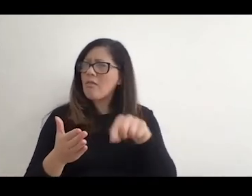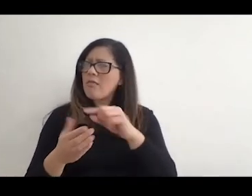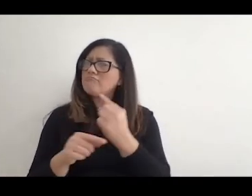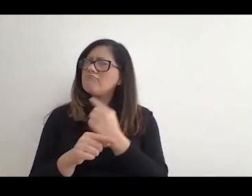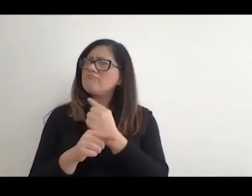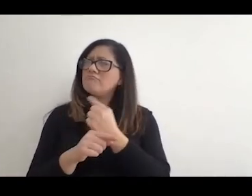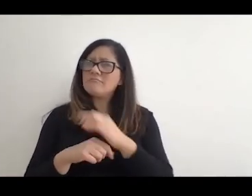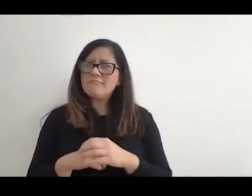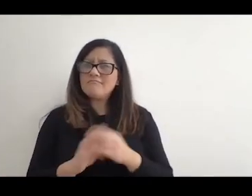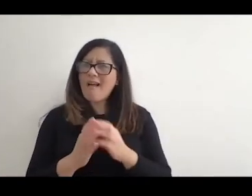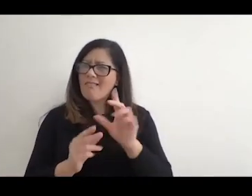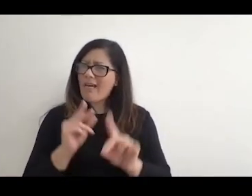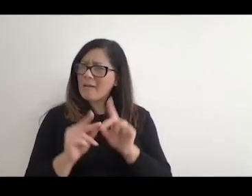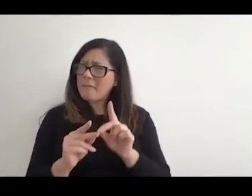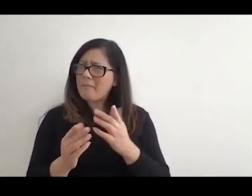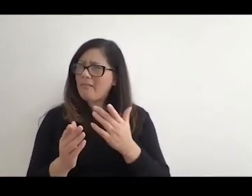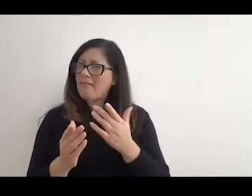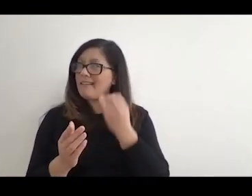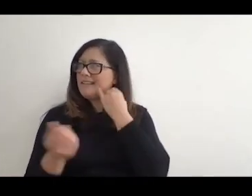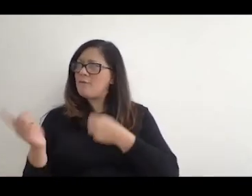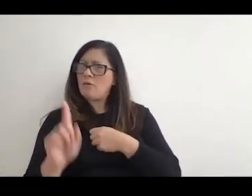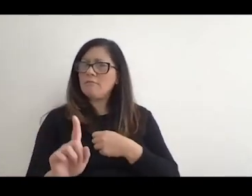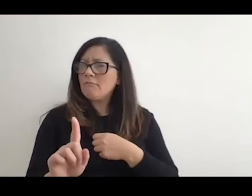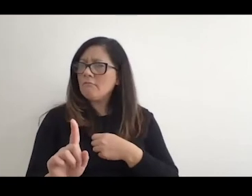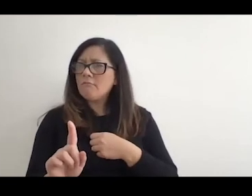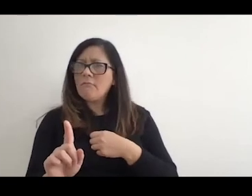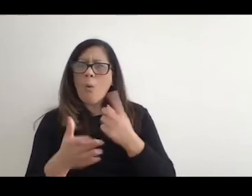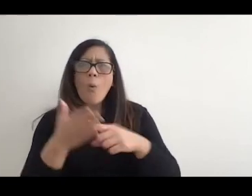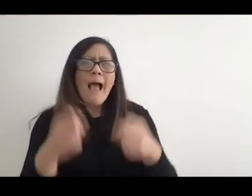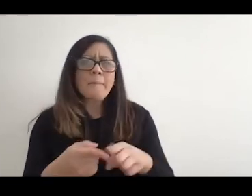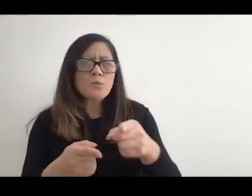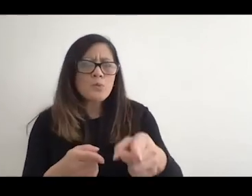a lot of people find it offensive for you to walk up to them and say what happened to you.